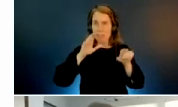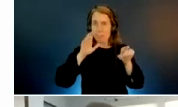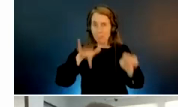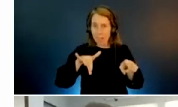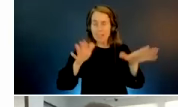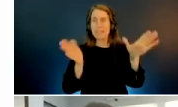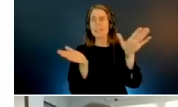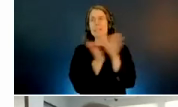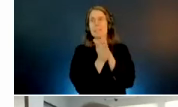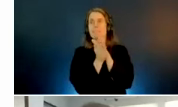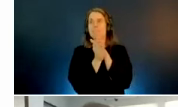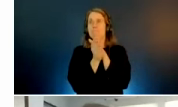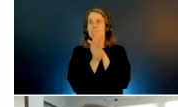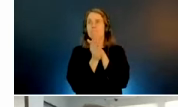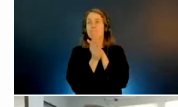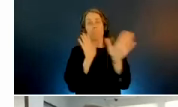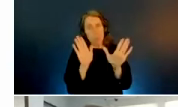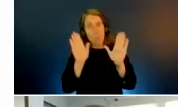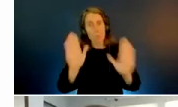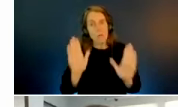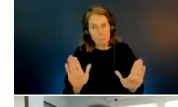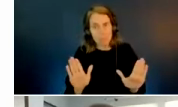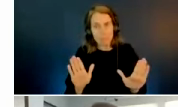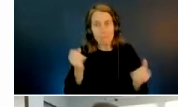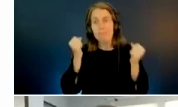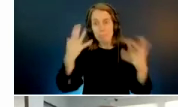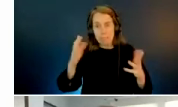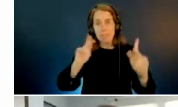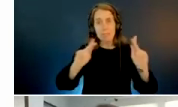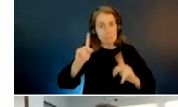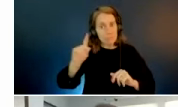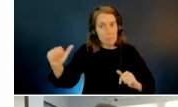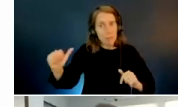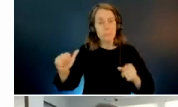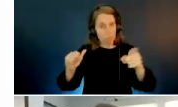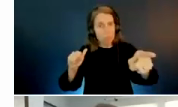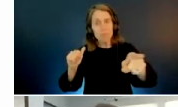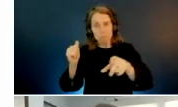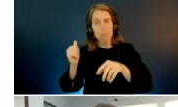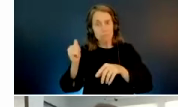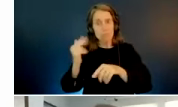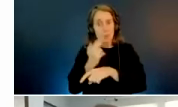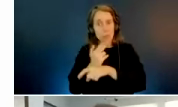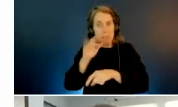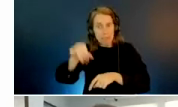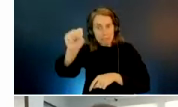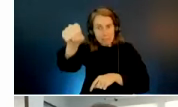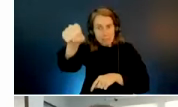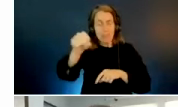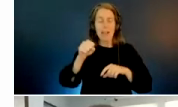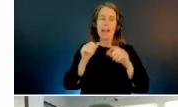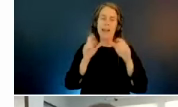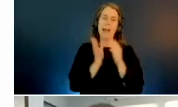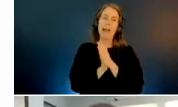wonderful a lot of our clients use it you will hear people say um well it's fine that